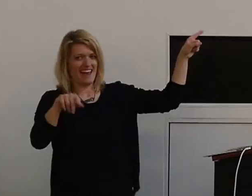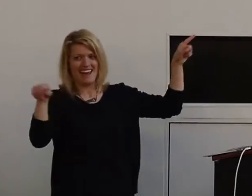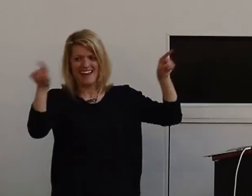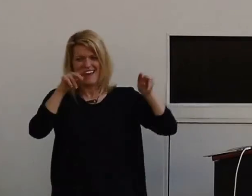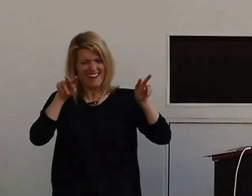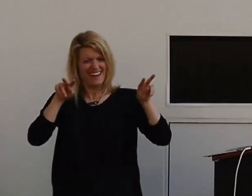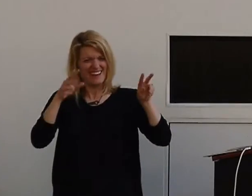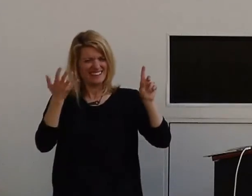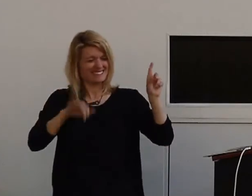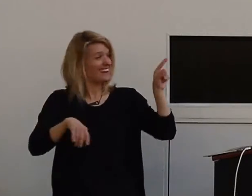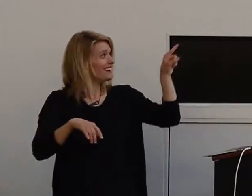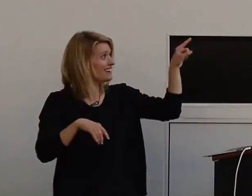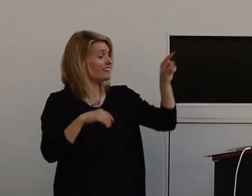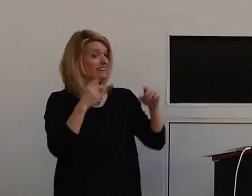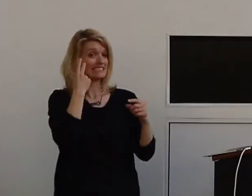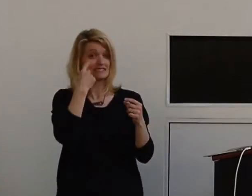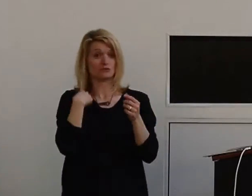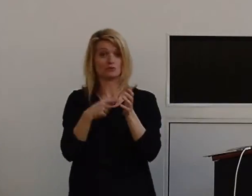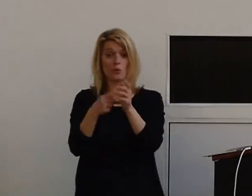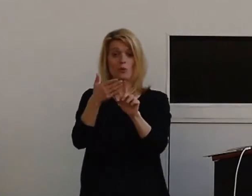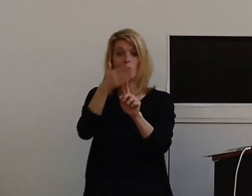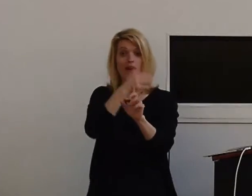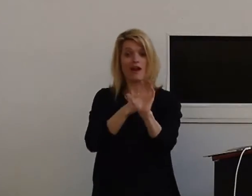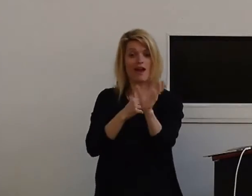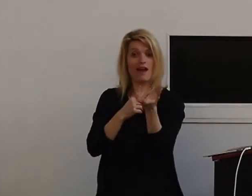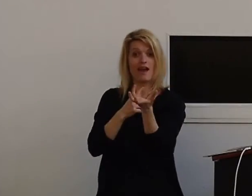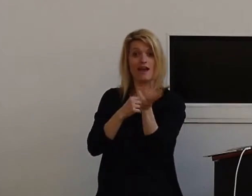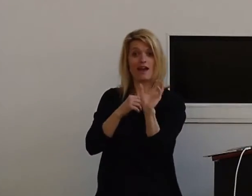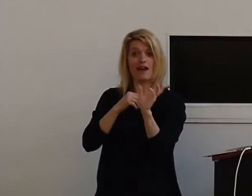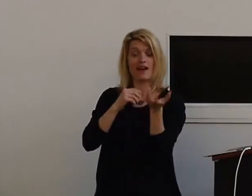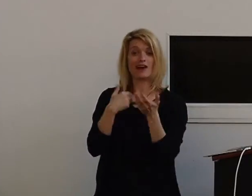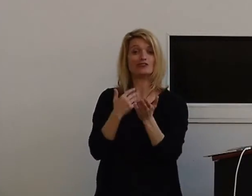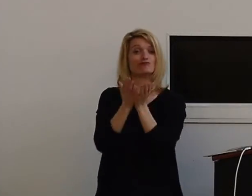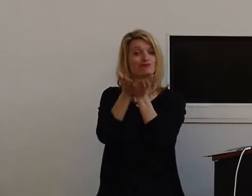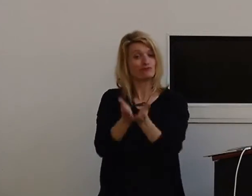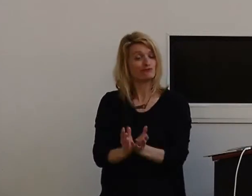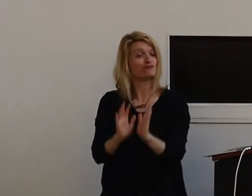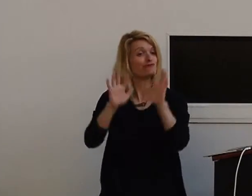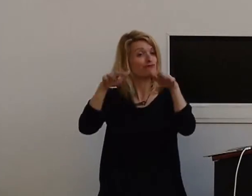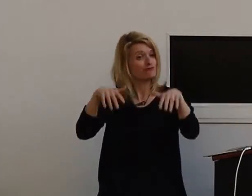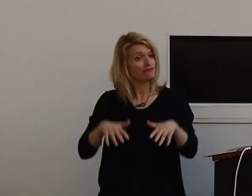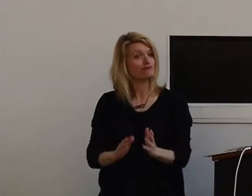As I mentioned before, oh, and I see you noticing this slide. Remember in the slide previously, I showed you